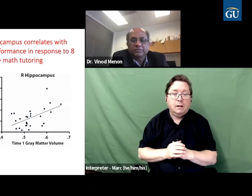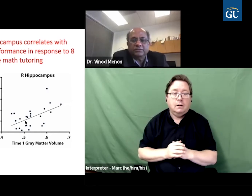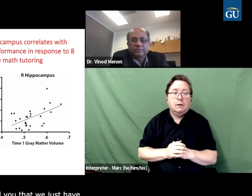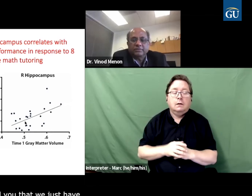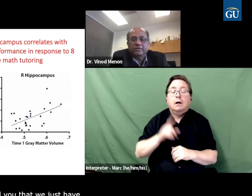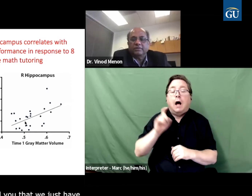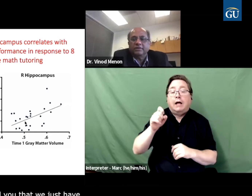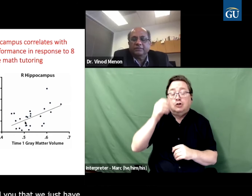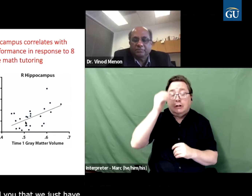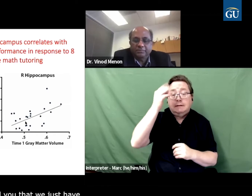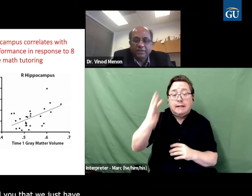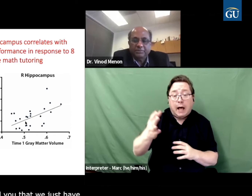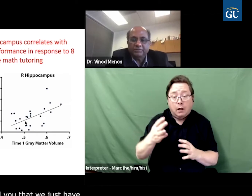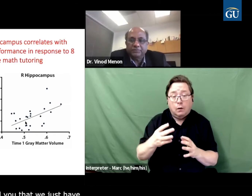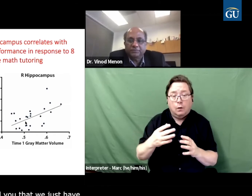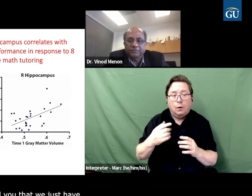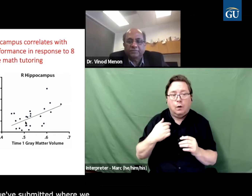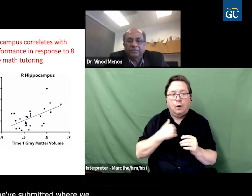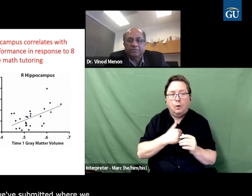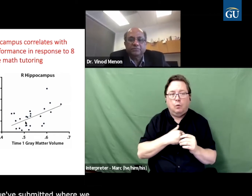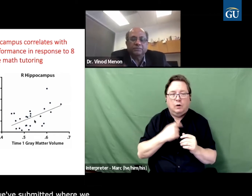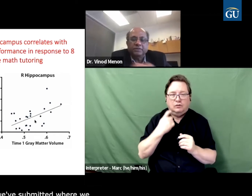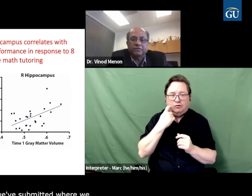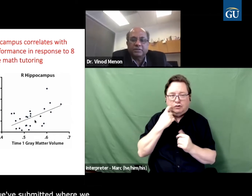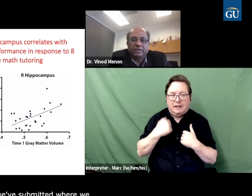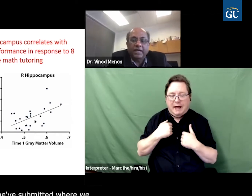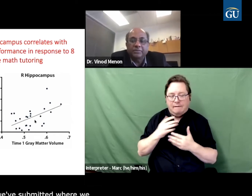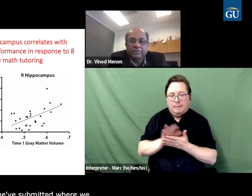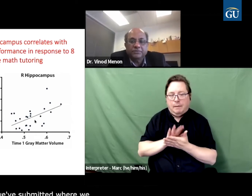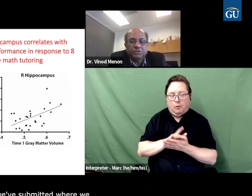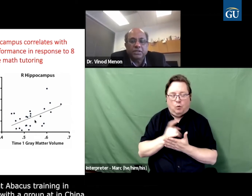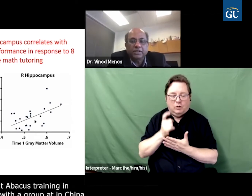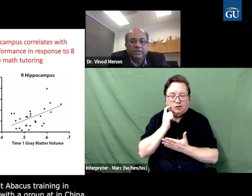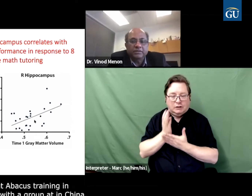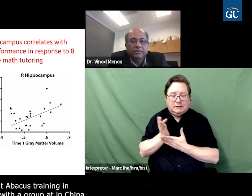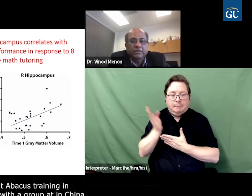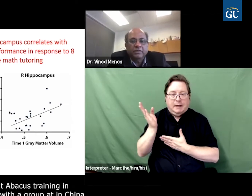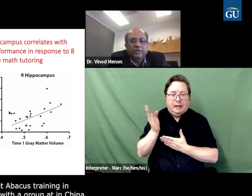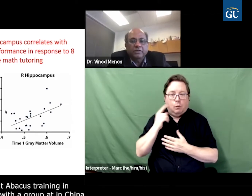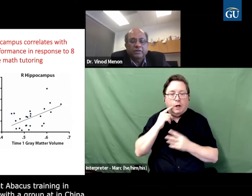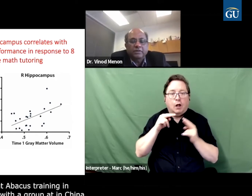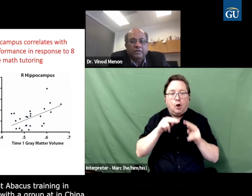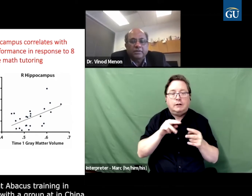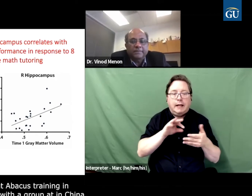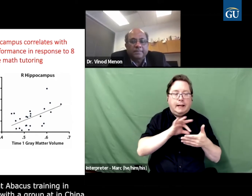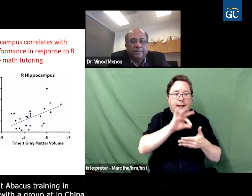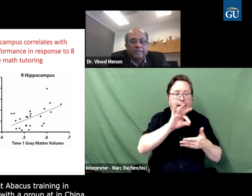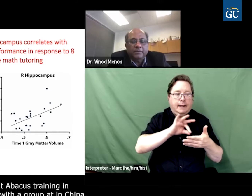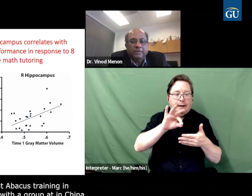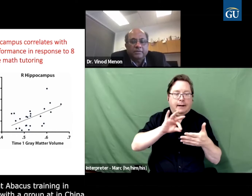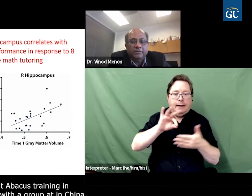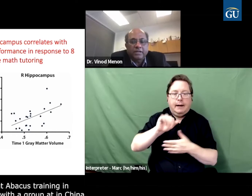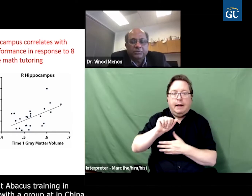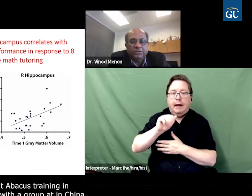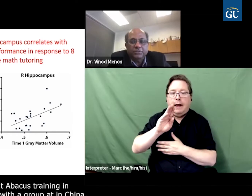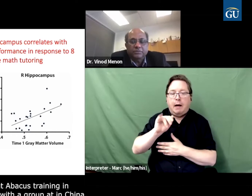i should tell you that we just uh have a paper that we've submitted where we